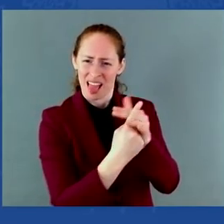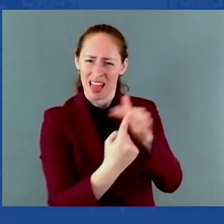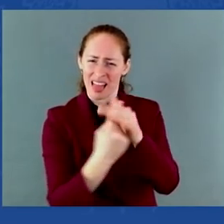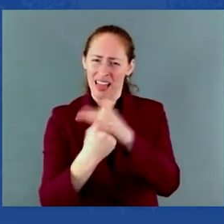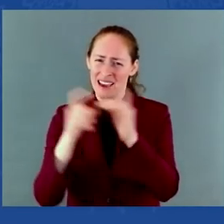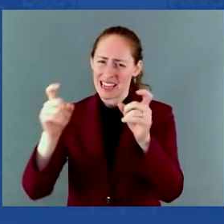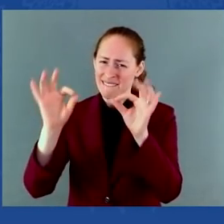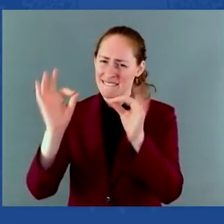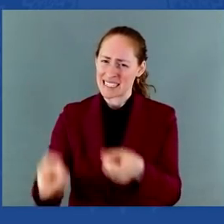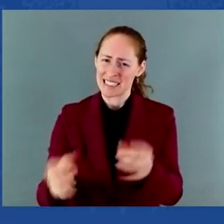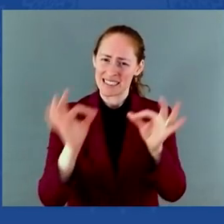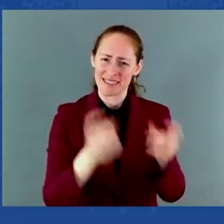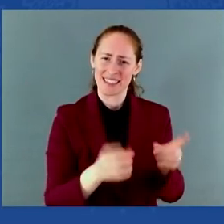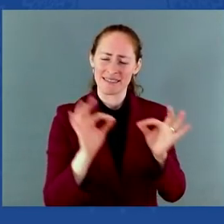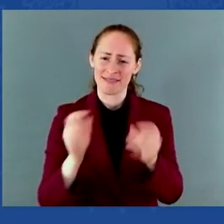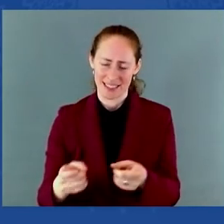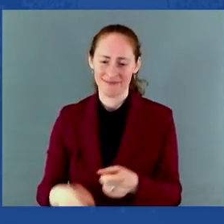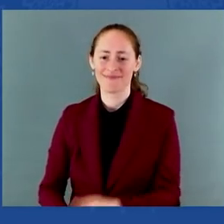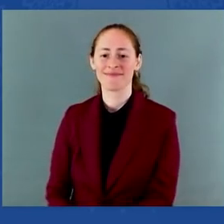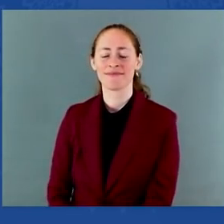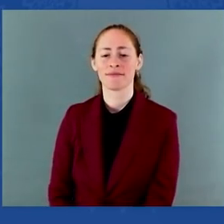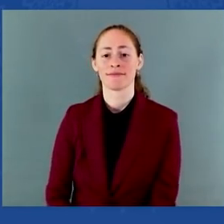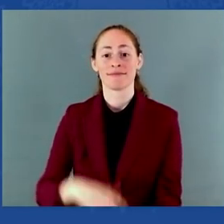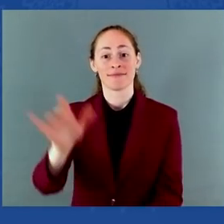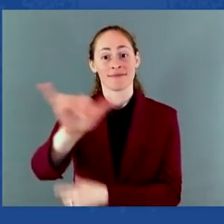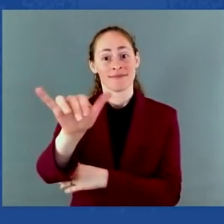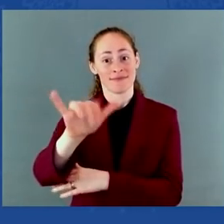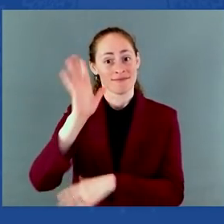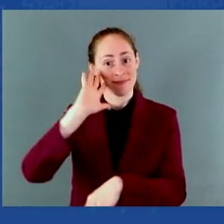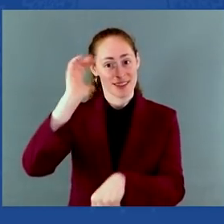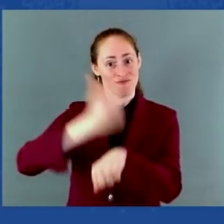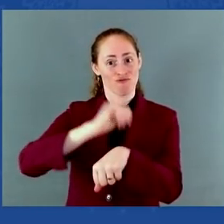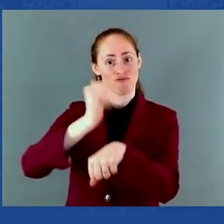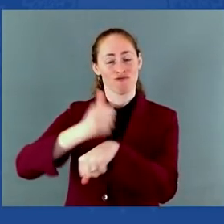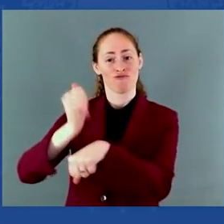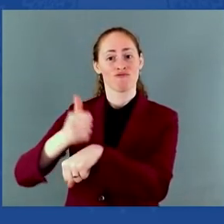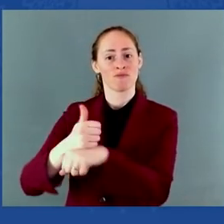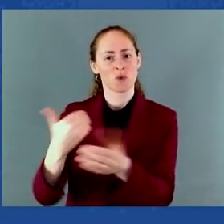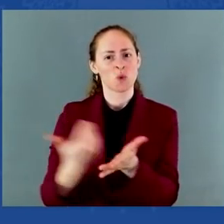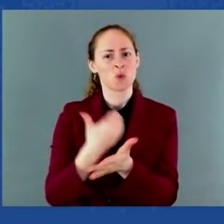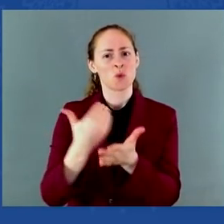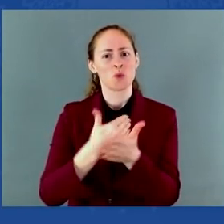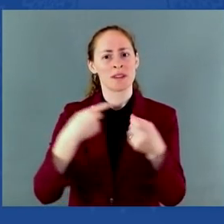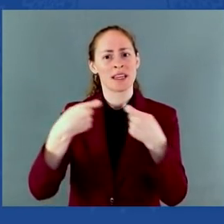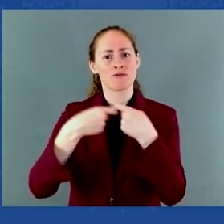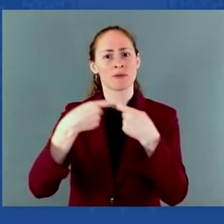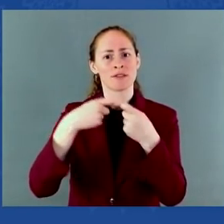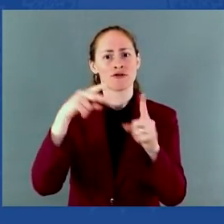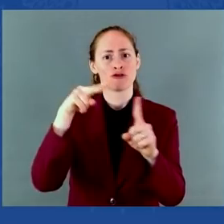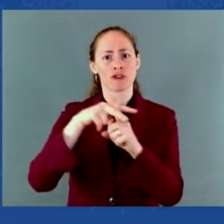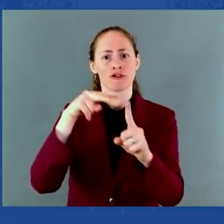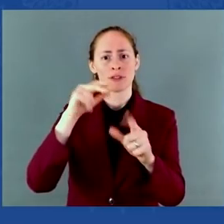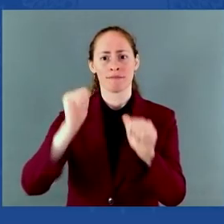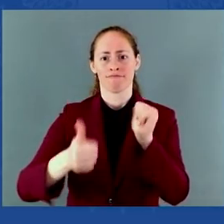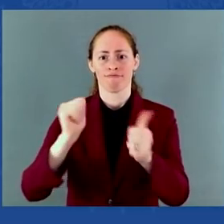and it's expected that New Hampshire will receive approximately $17 million for issues. For New Hampshire airports,